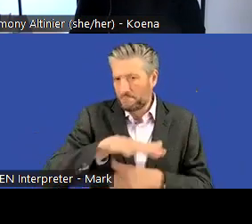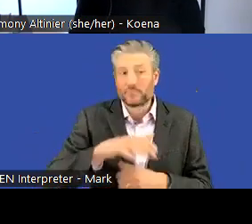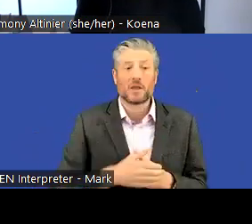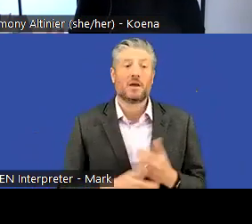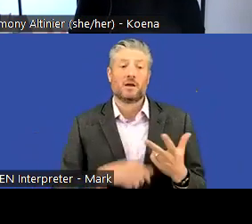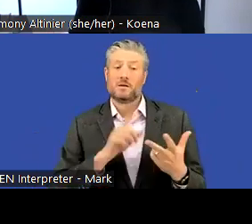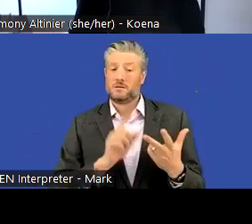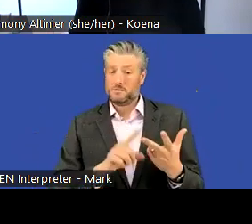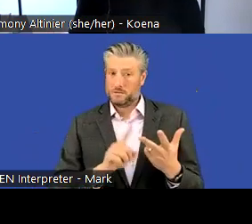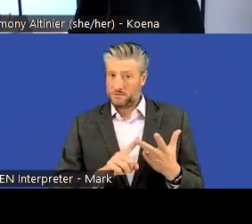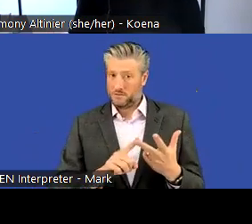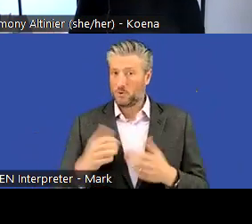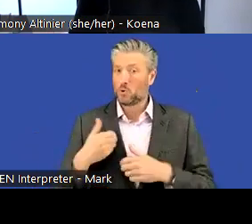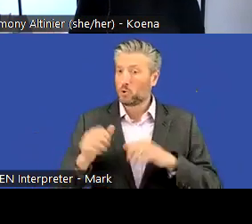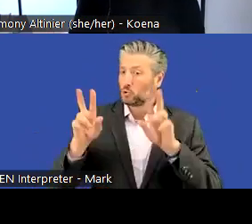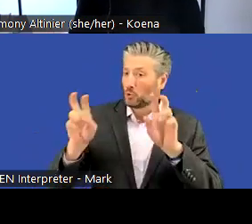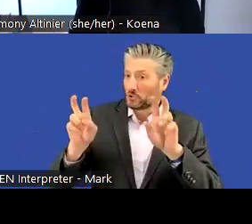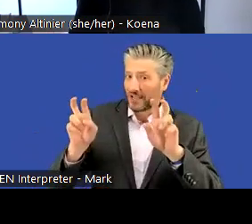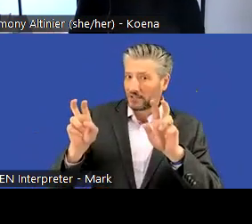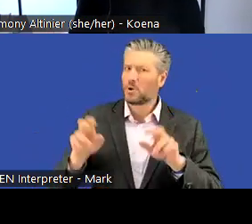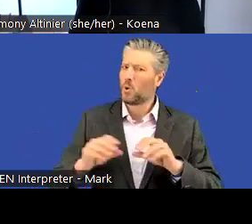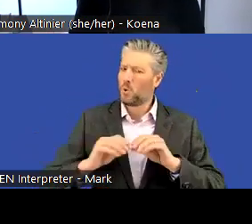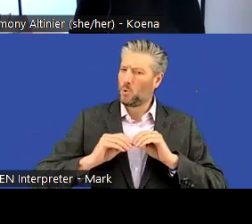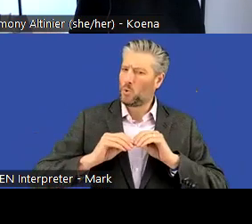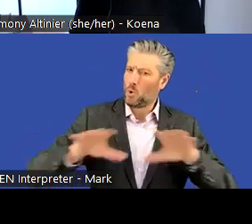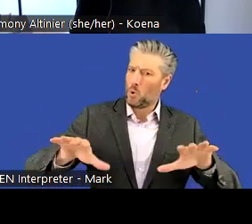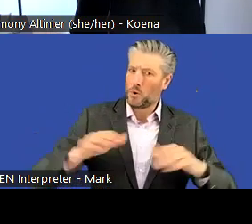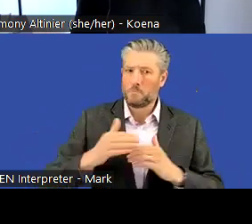There was reactivation of the interest in the subject.